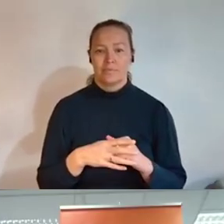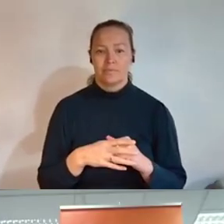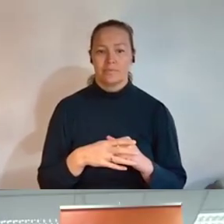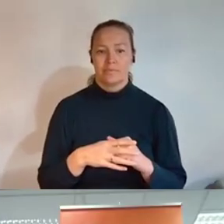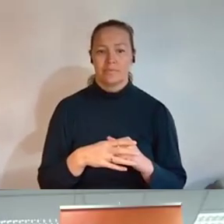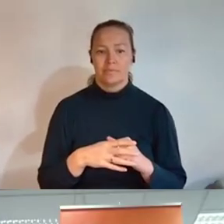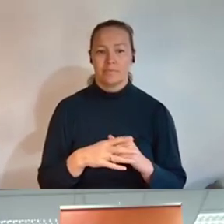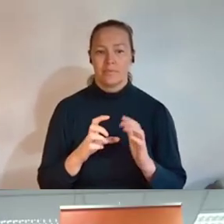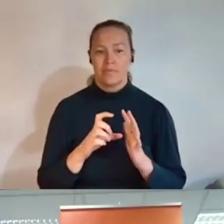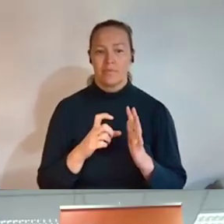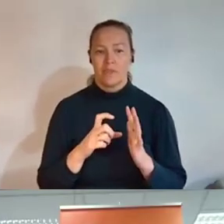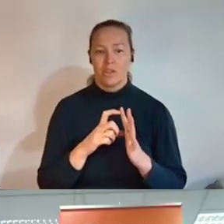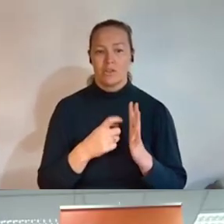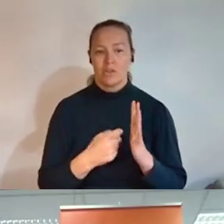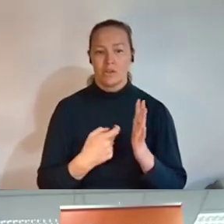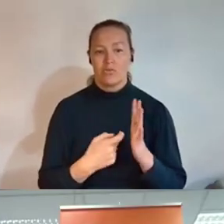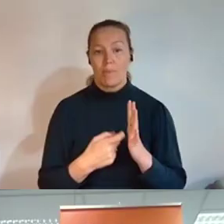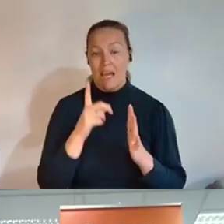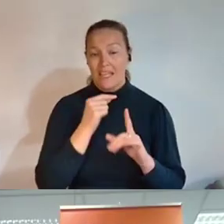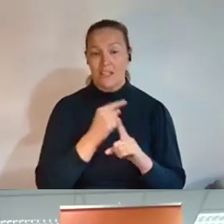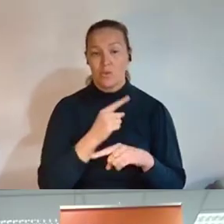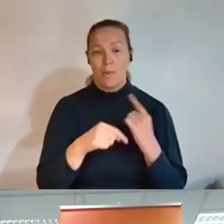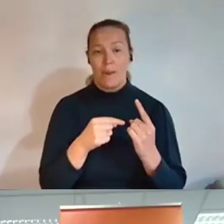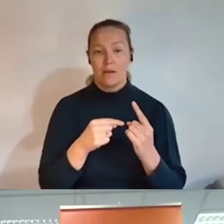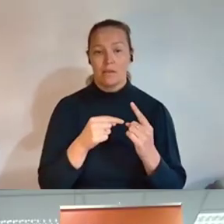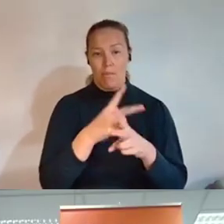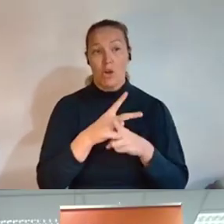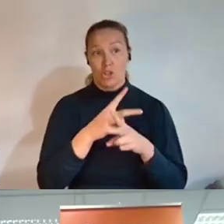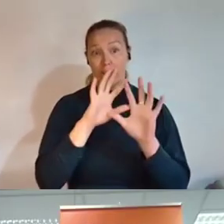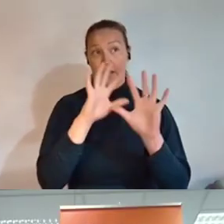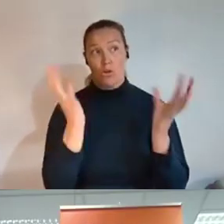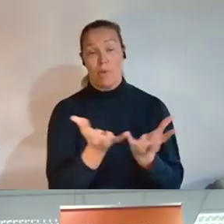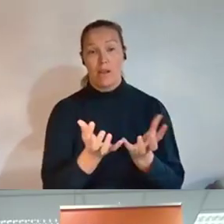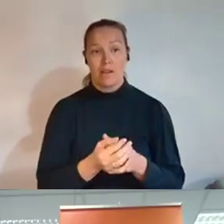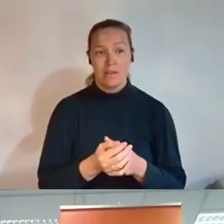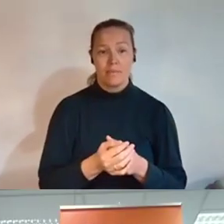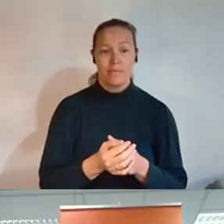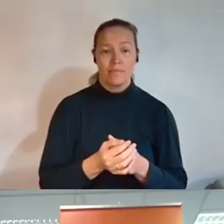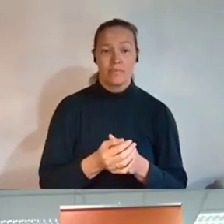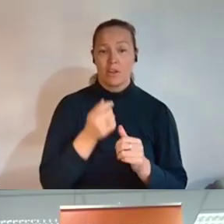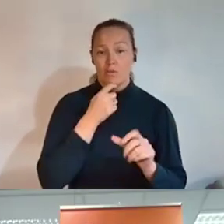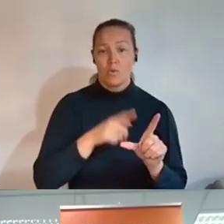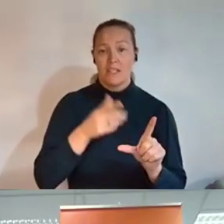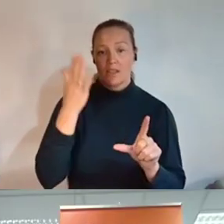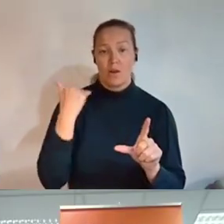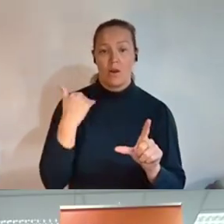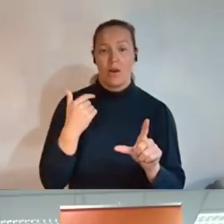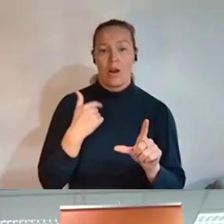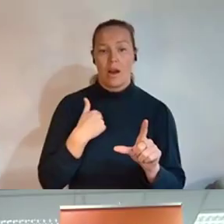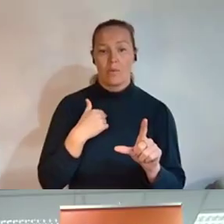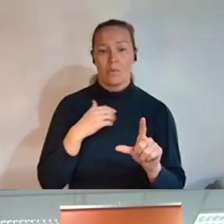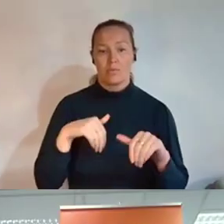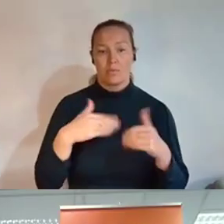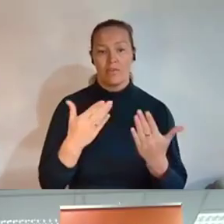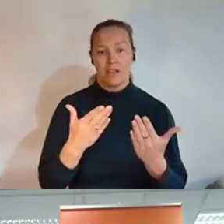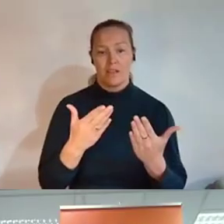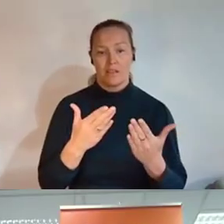about monitoring globally. So a couple of years ago I was awarded the inaugural global duty human